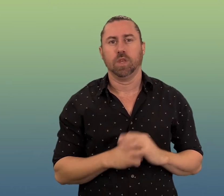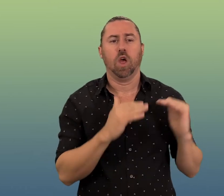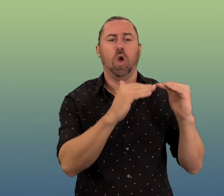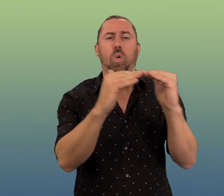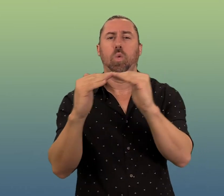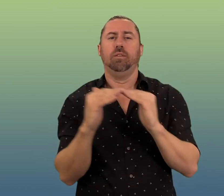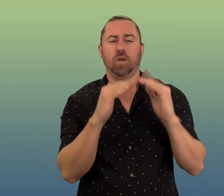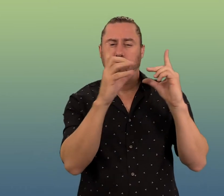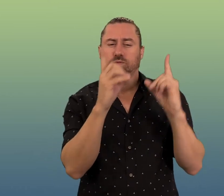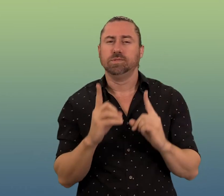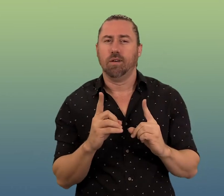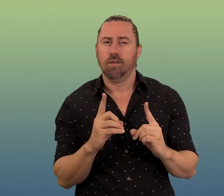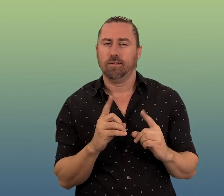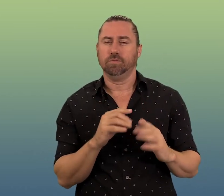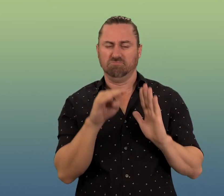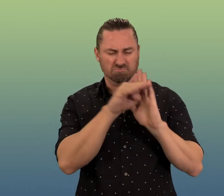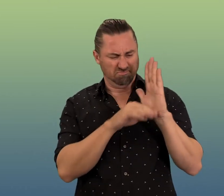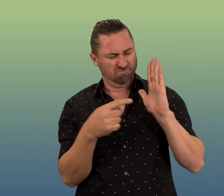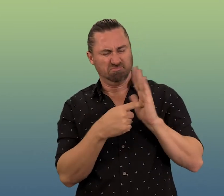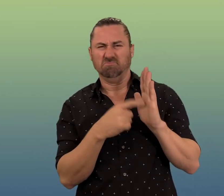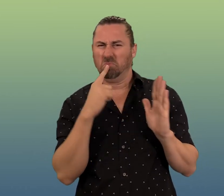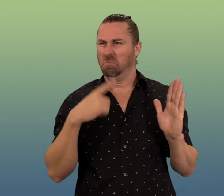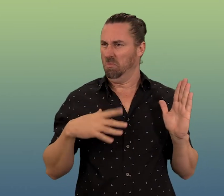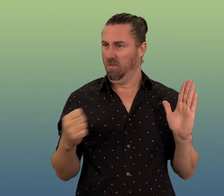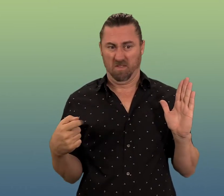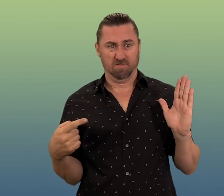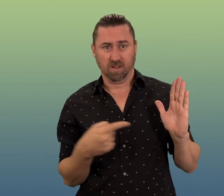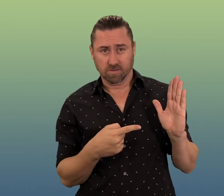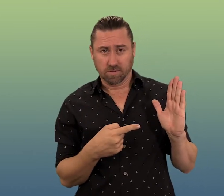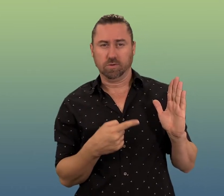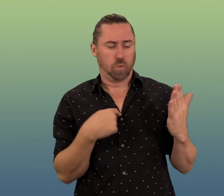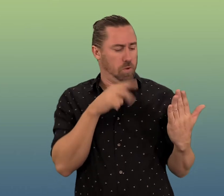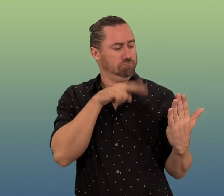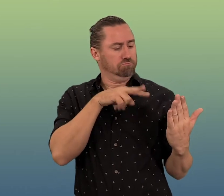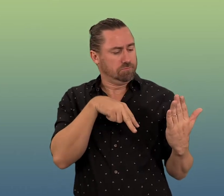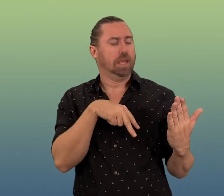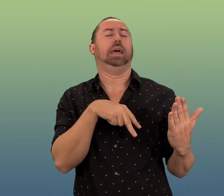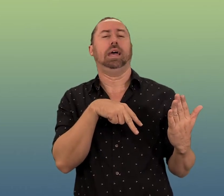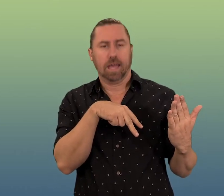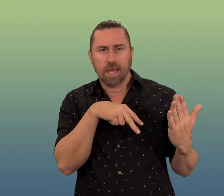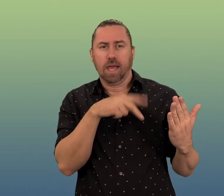Universal design principles. The purpose of the principles is to guide the design